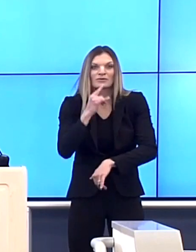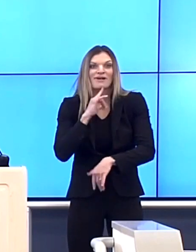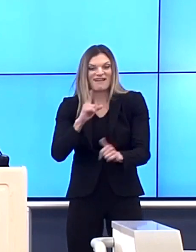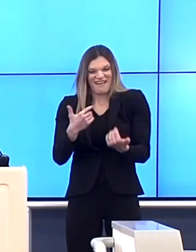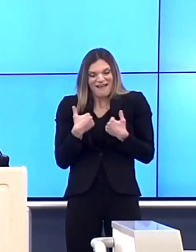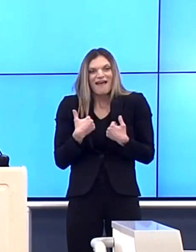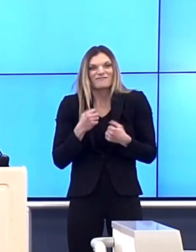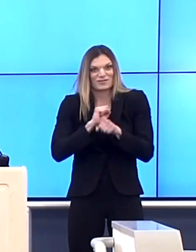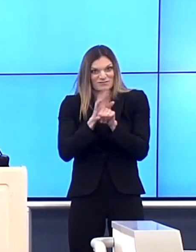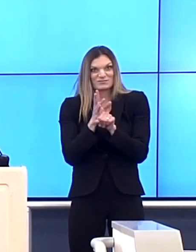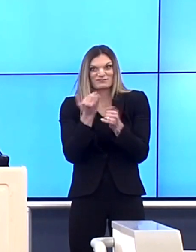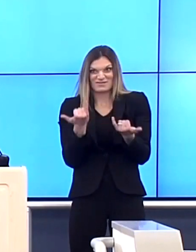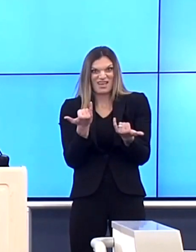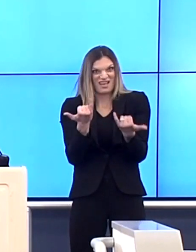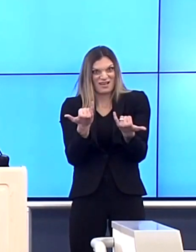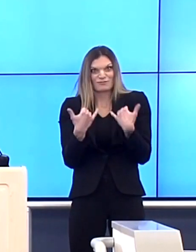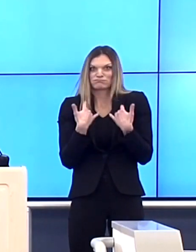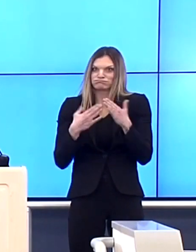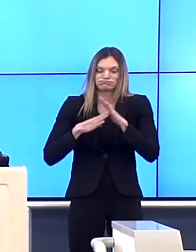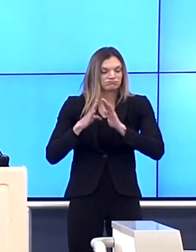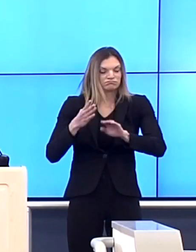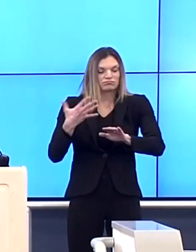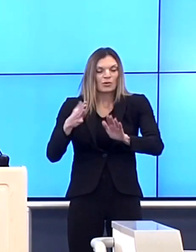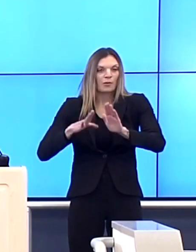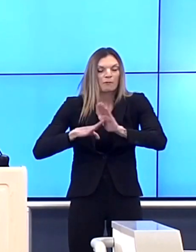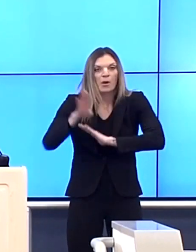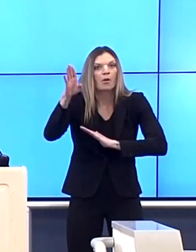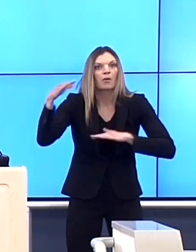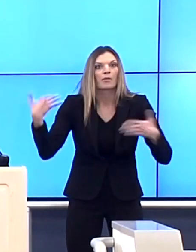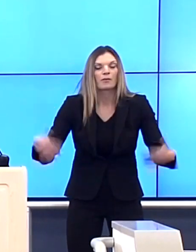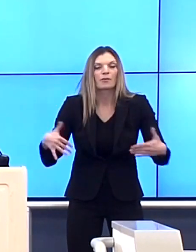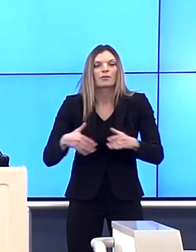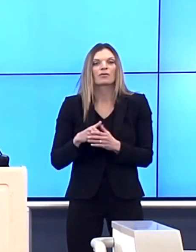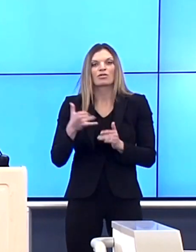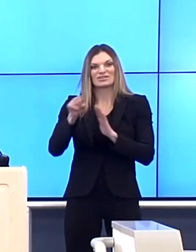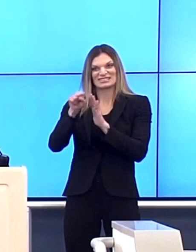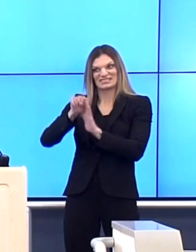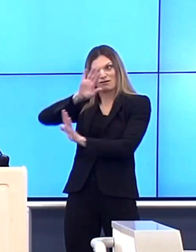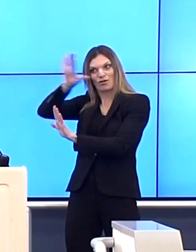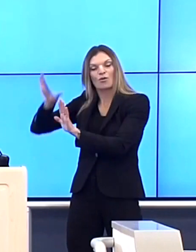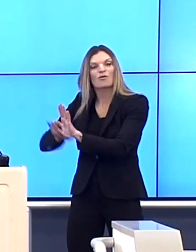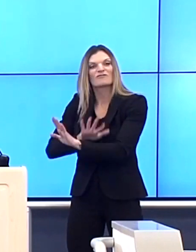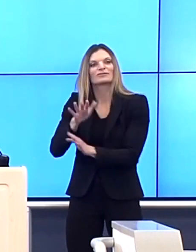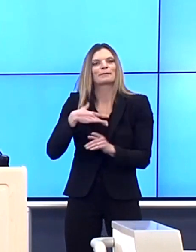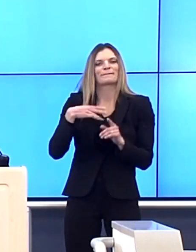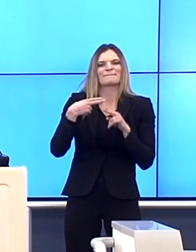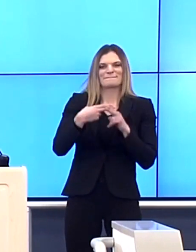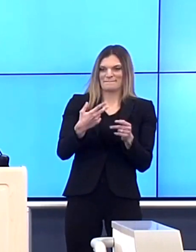PERCENT OF TESTS THAT ARE COMING BACK POSITIVE IS 12.5%. BACK POSITIVE IS 12.5%. TEST POSITIVITY RATES ACROSS THE